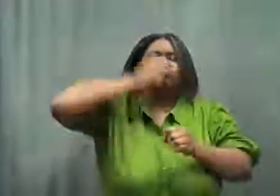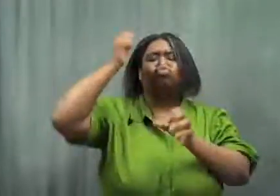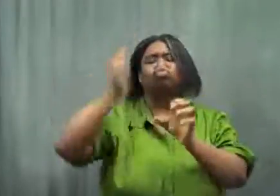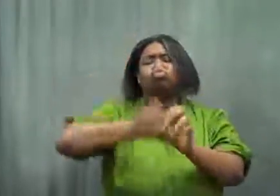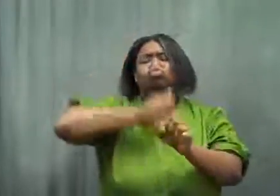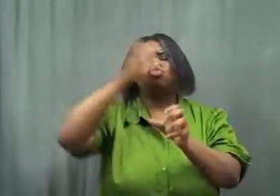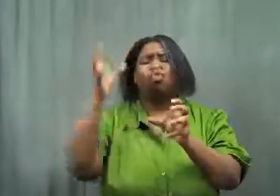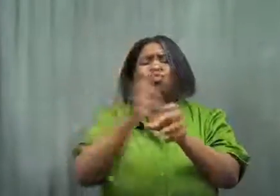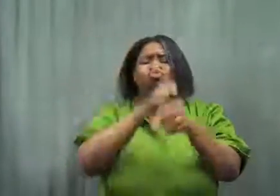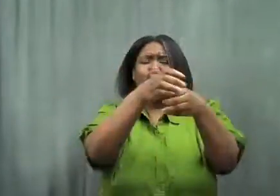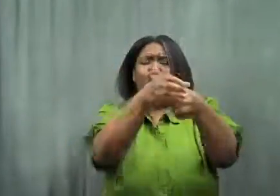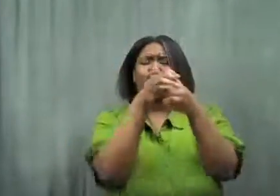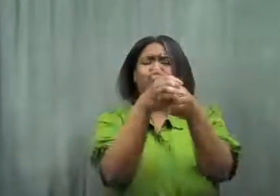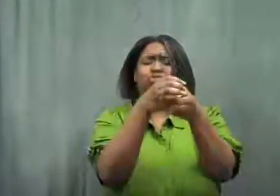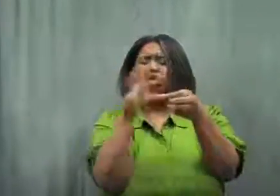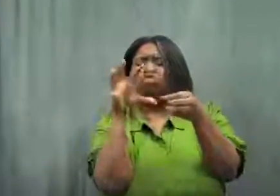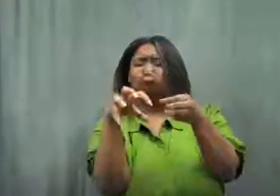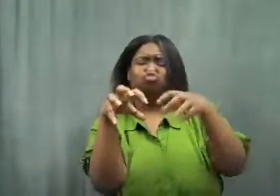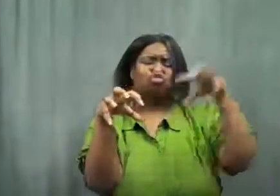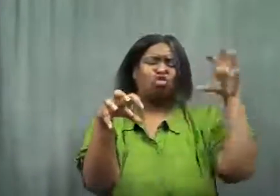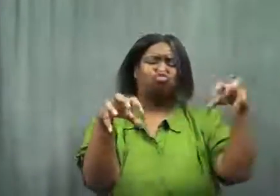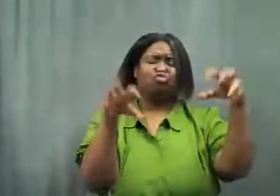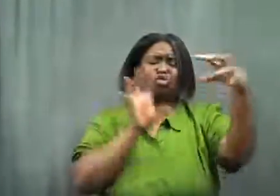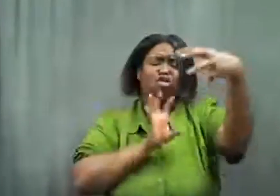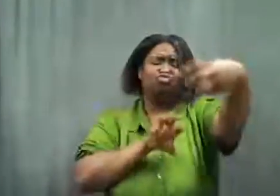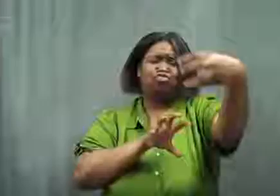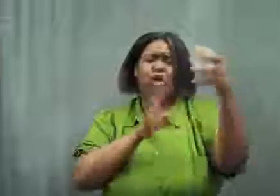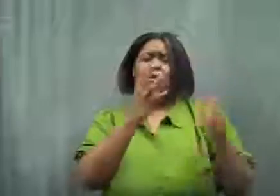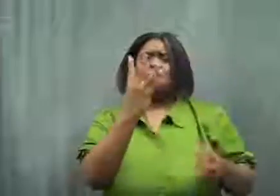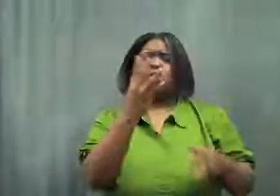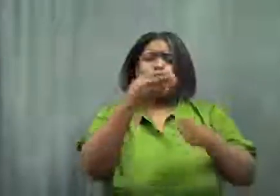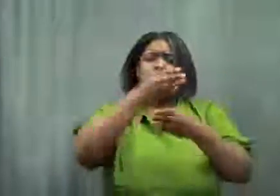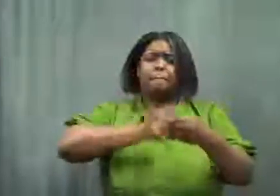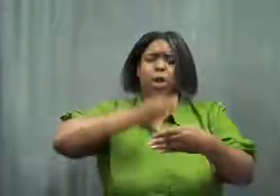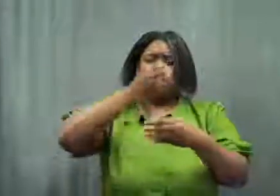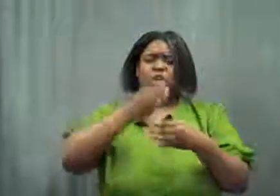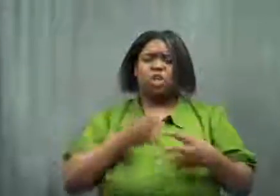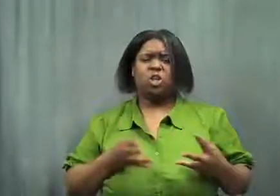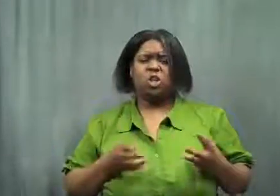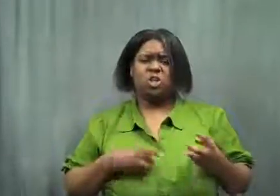The comb slid through my hair. Then she split my hair up into 4 bunches.